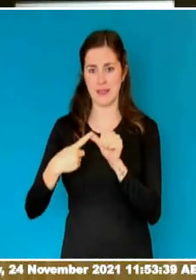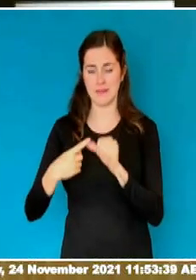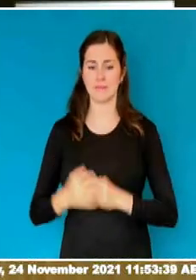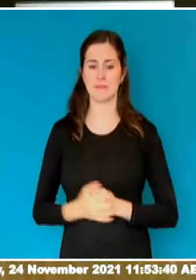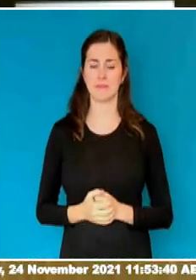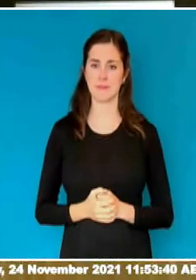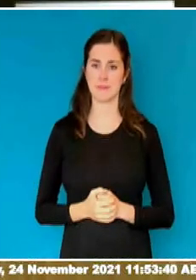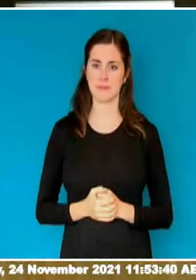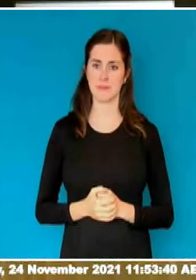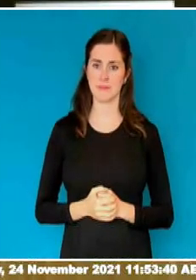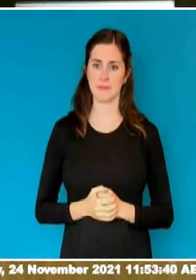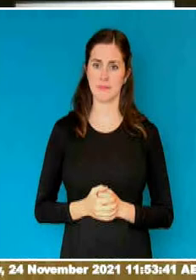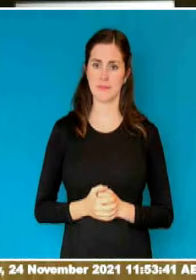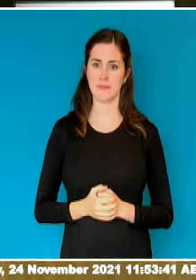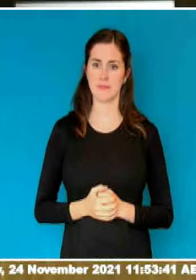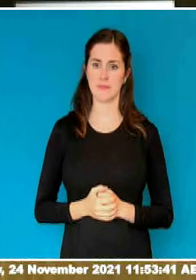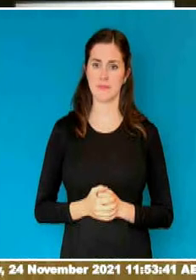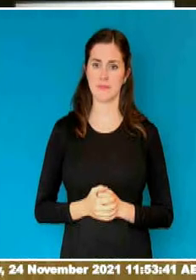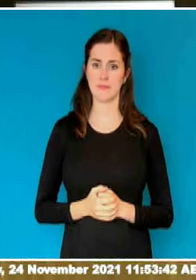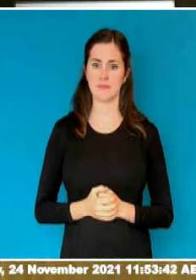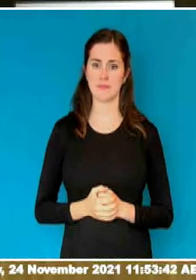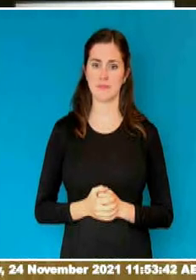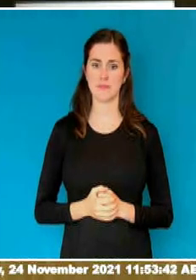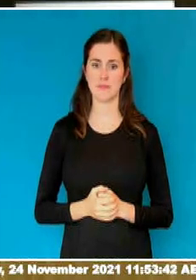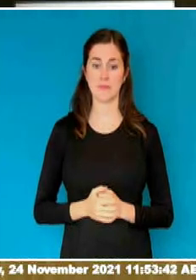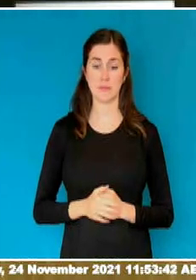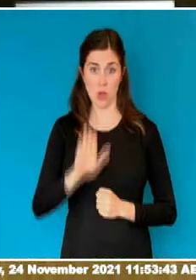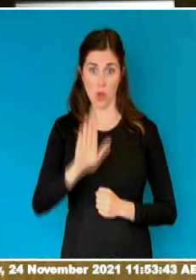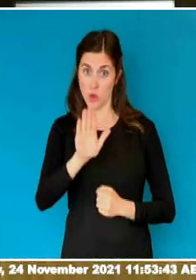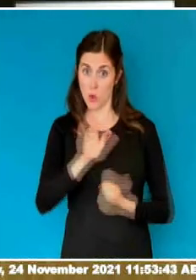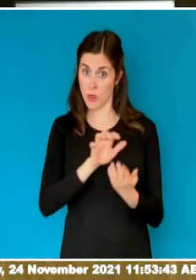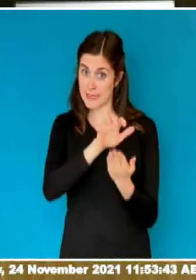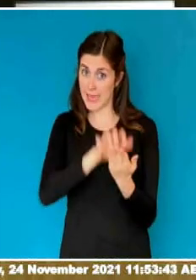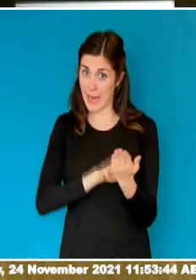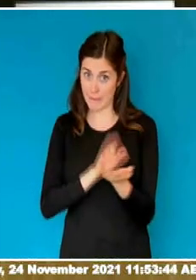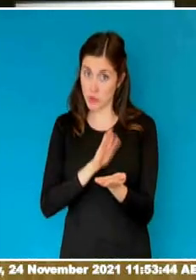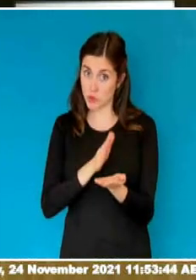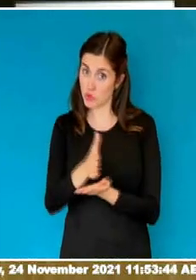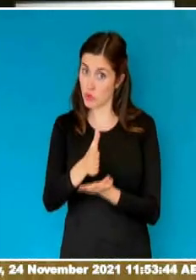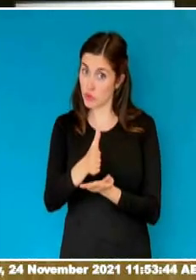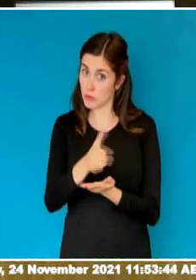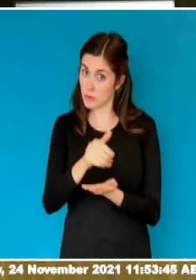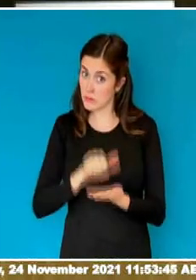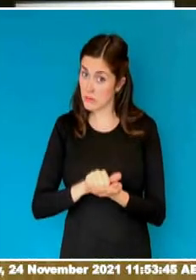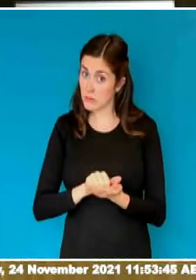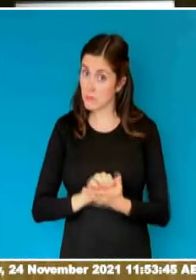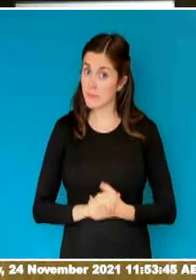Taken together, Mr Chapman, are the contents of those statements true and correct? Yes, they are.